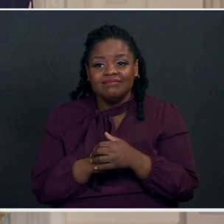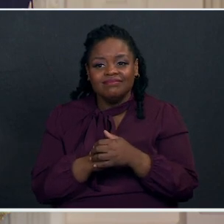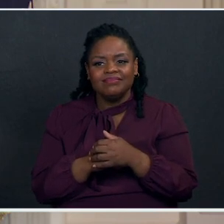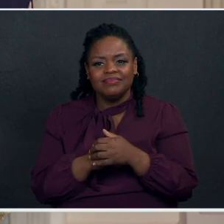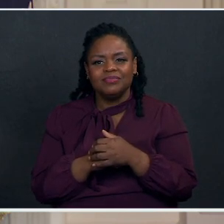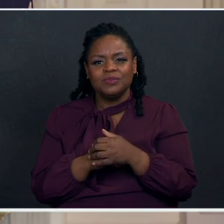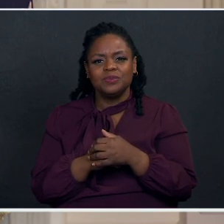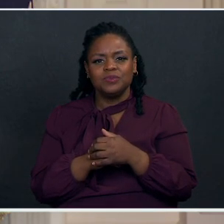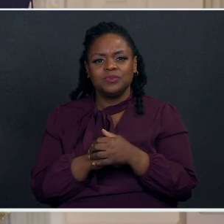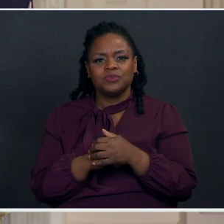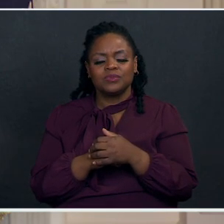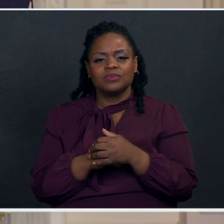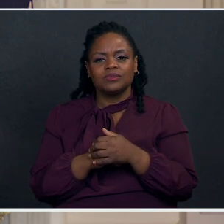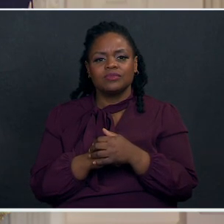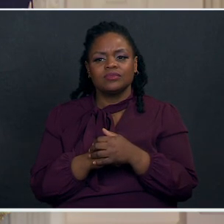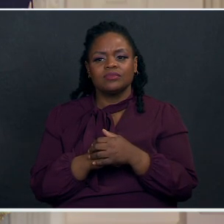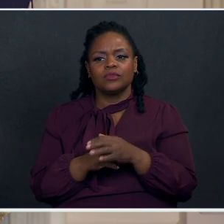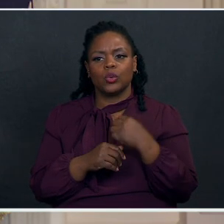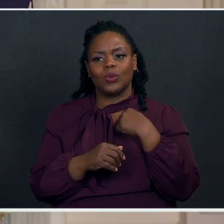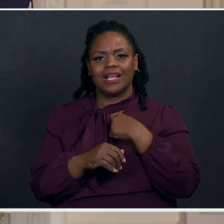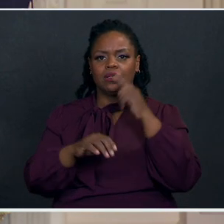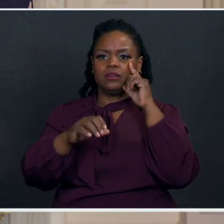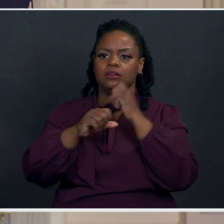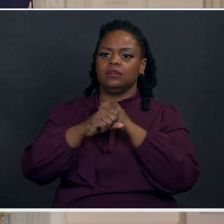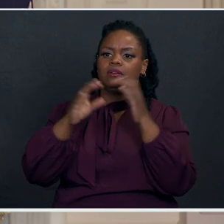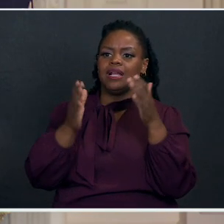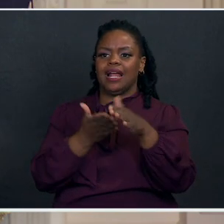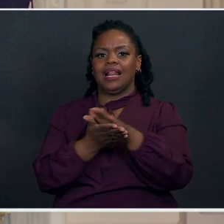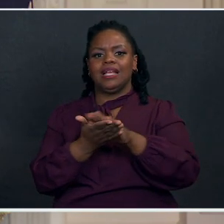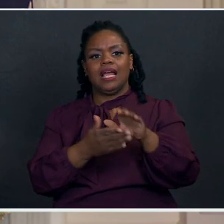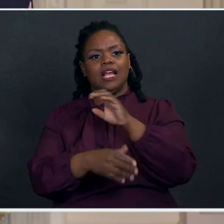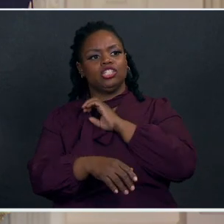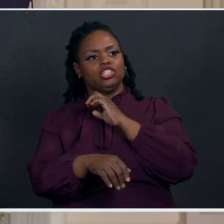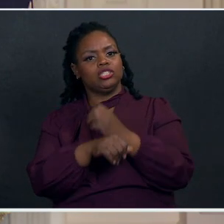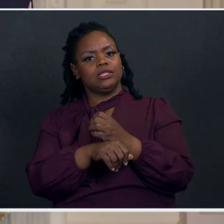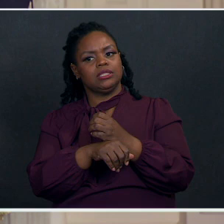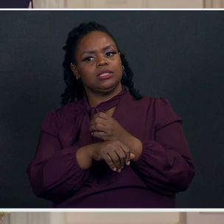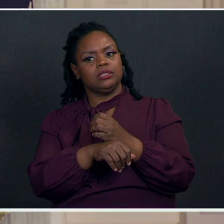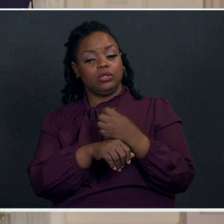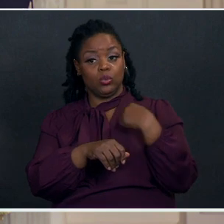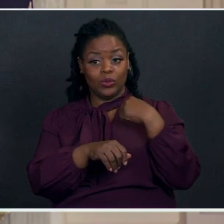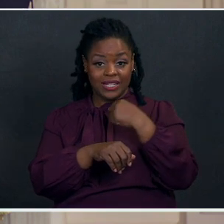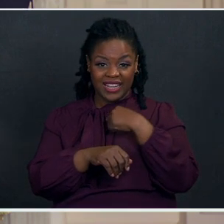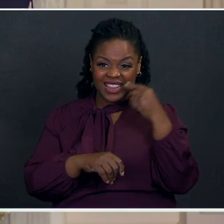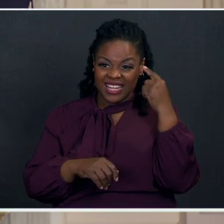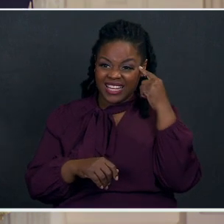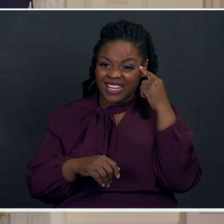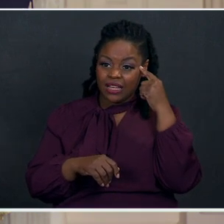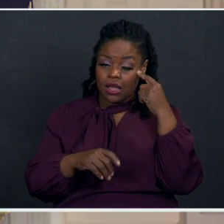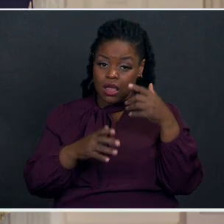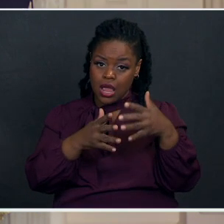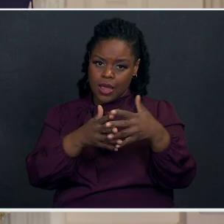When we think of renewable energy, we see American manufacturing, American workers racing to lead the global market.